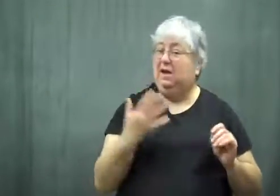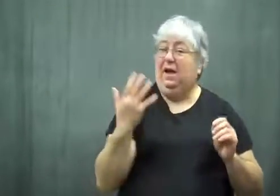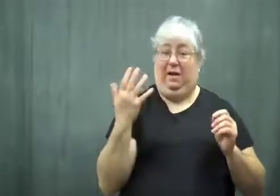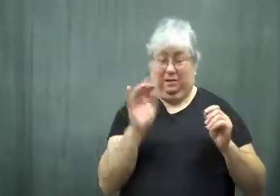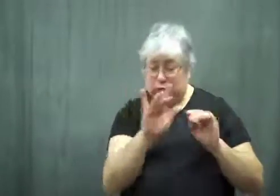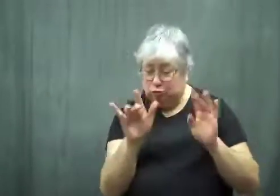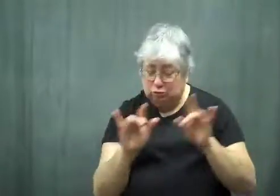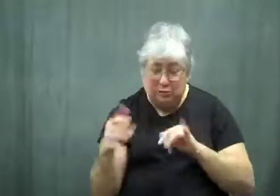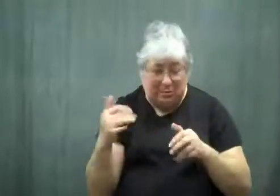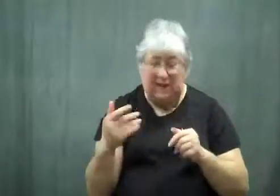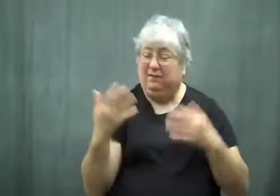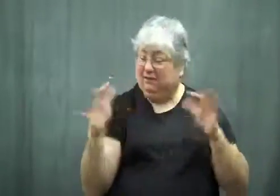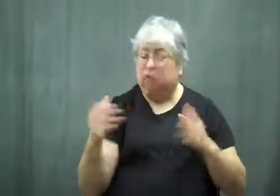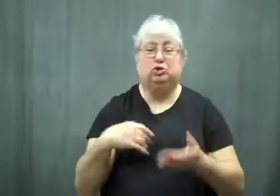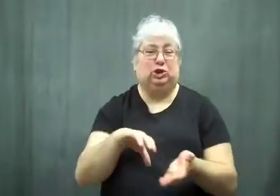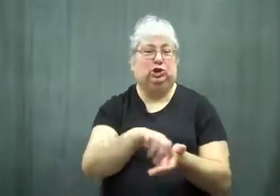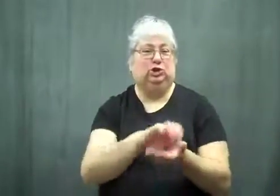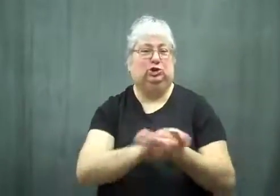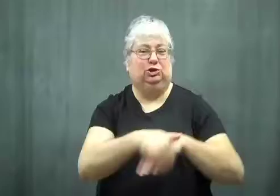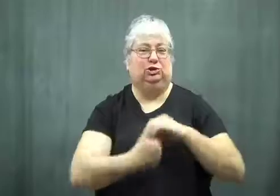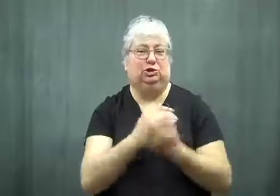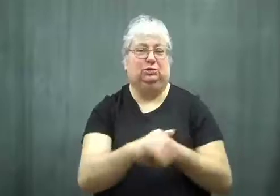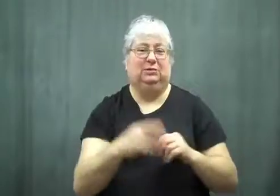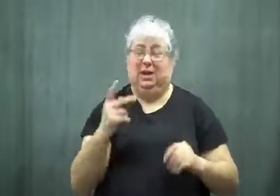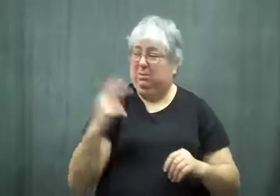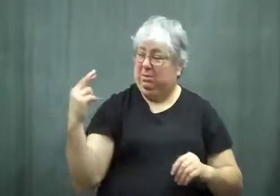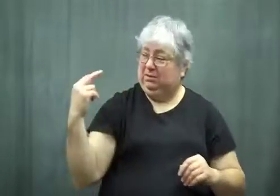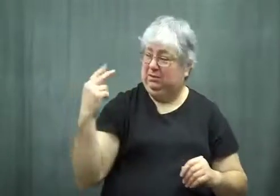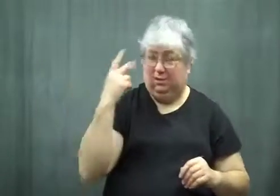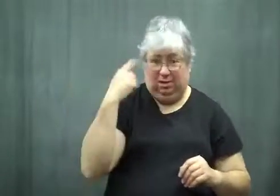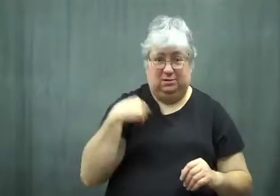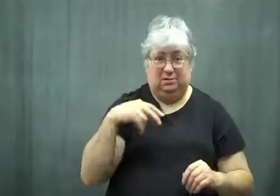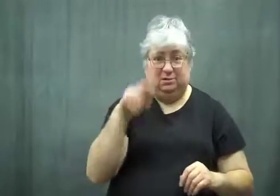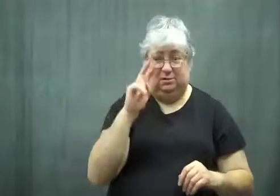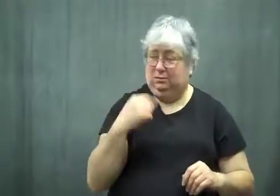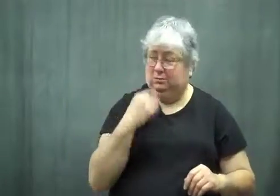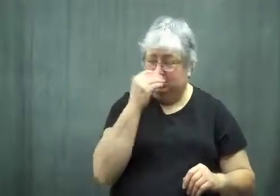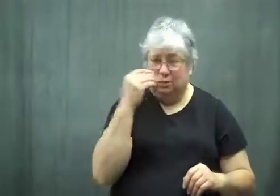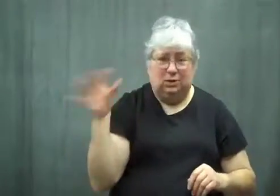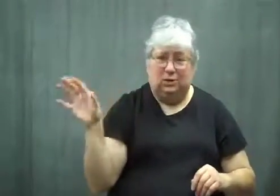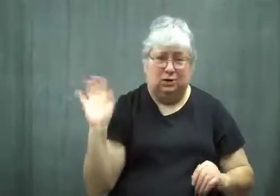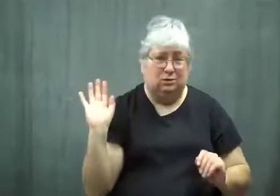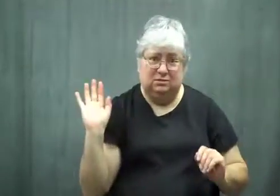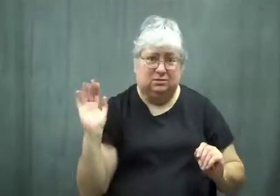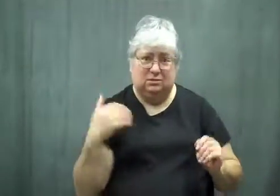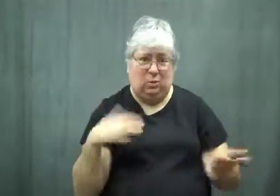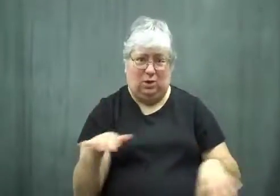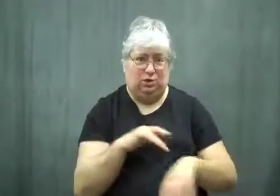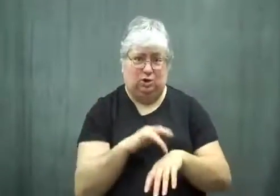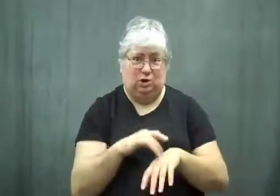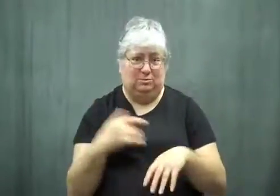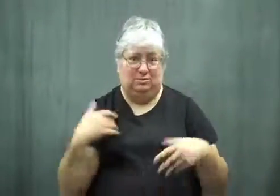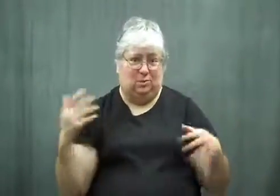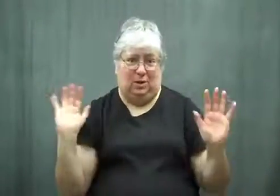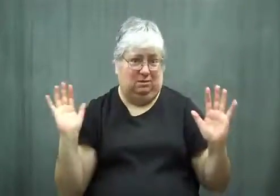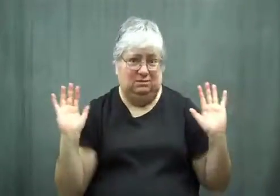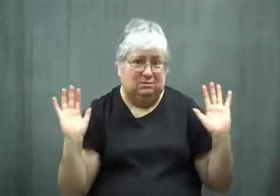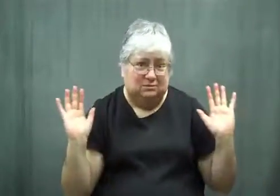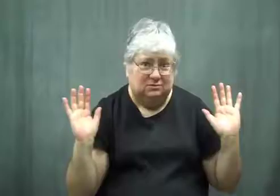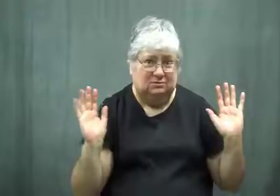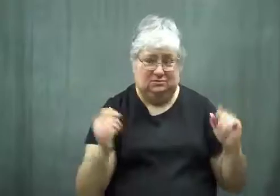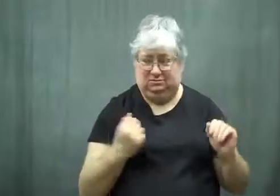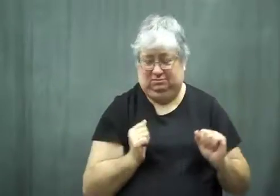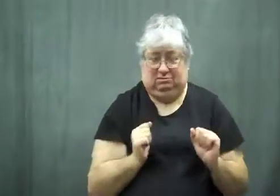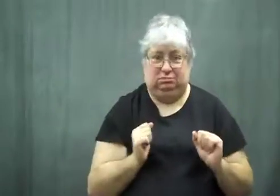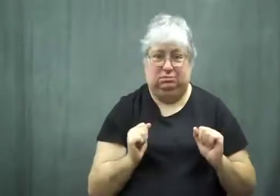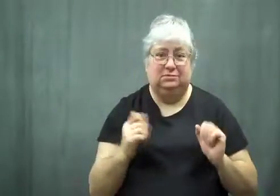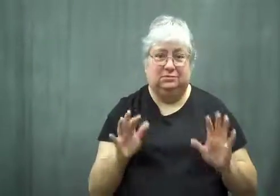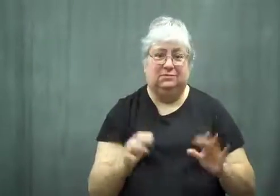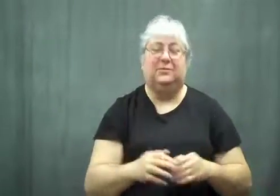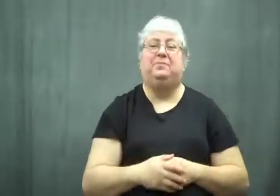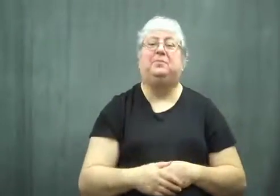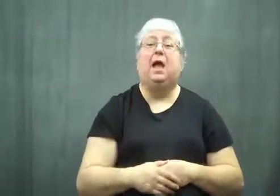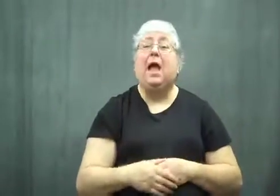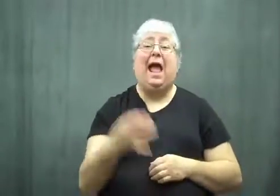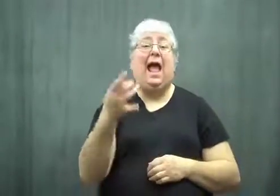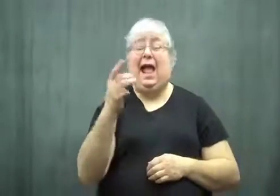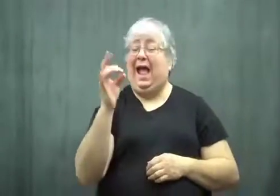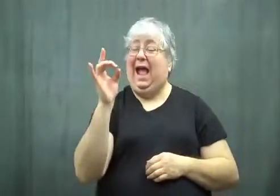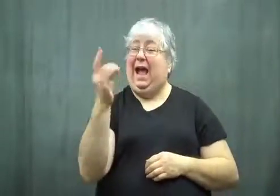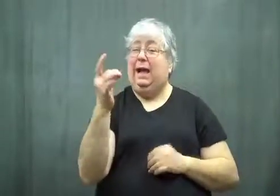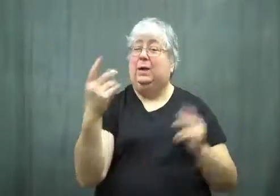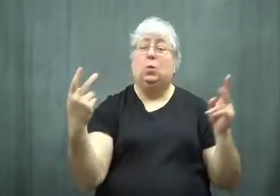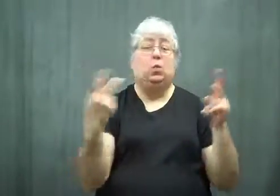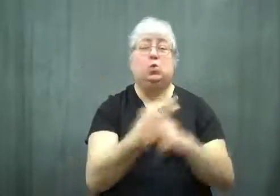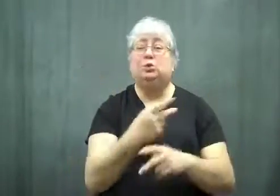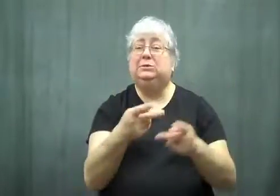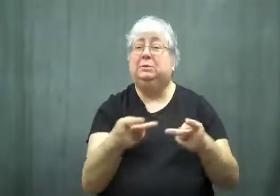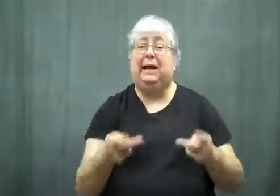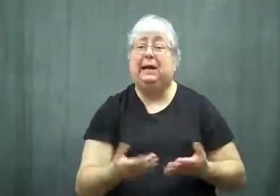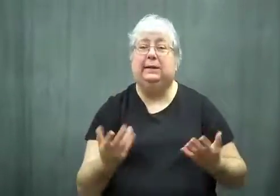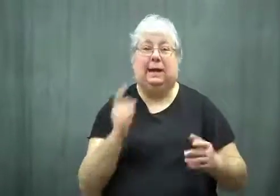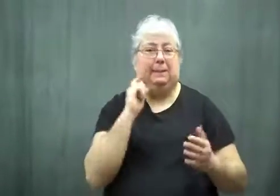After you're done, use sanitizer, no matter how stupid people think you are.